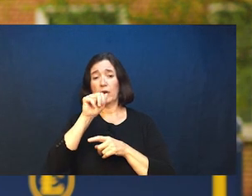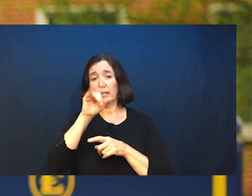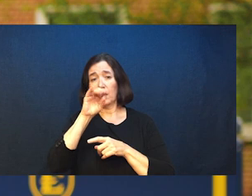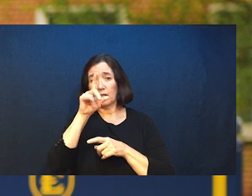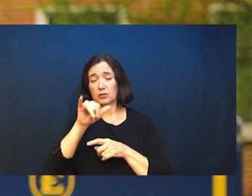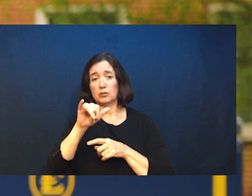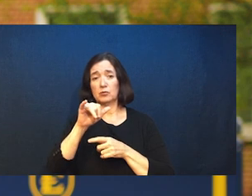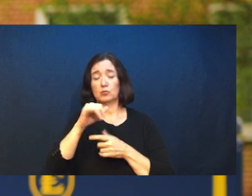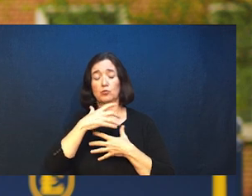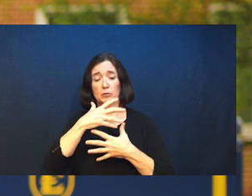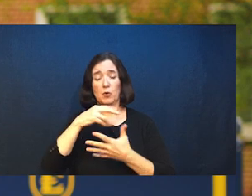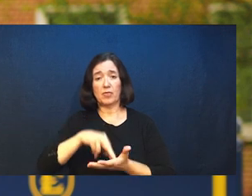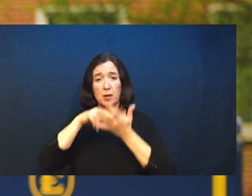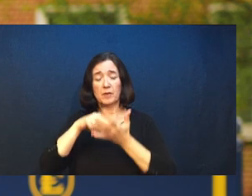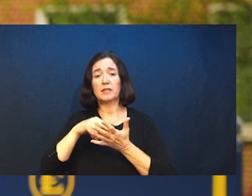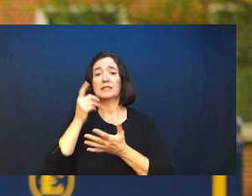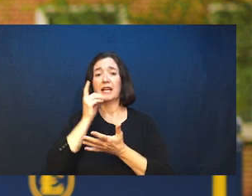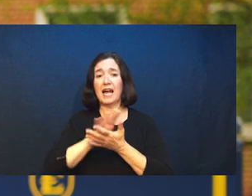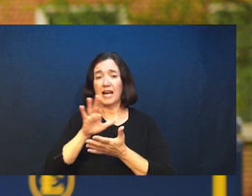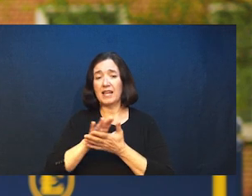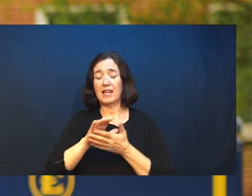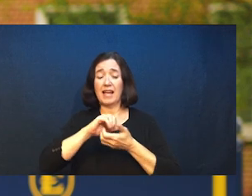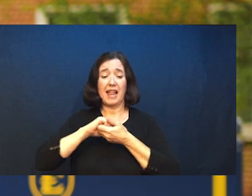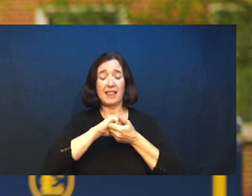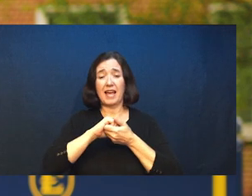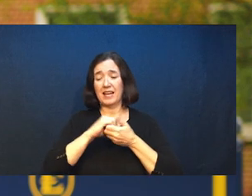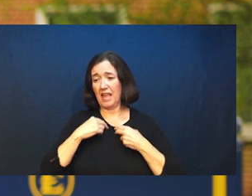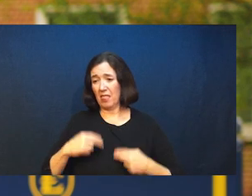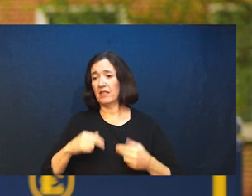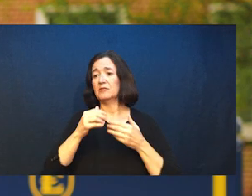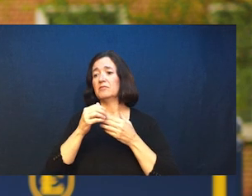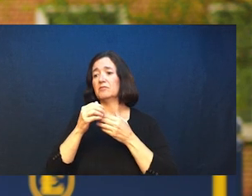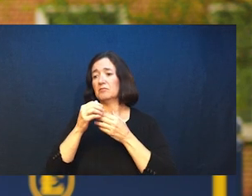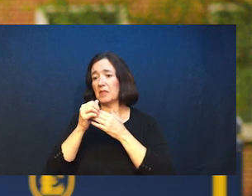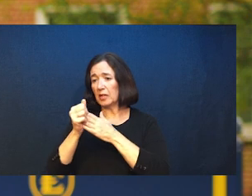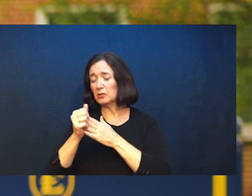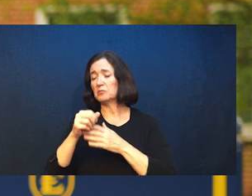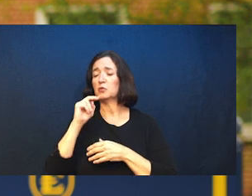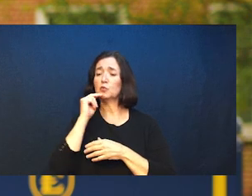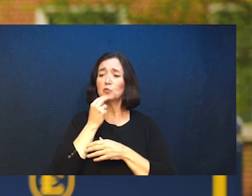allied health leadership, nutrition, social work, speech and language pathology, and audiology